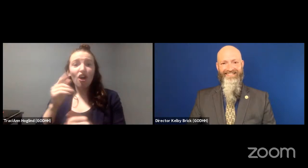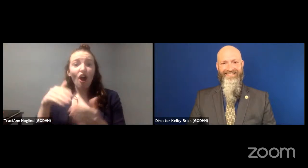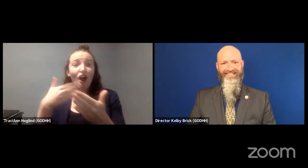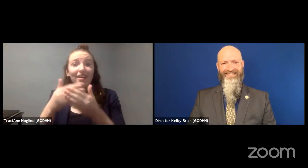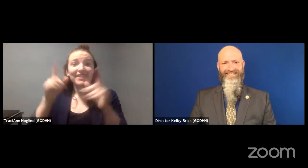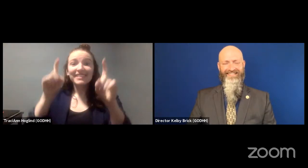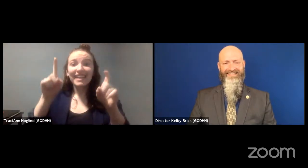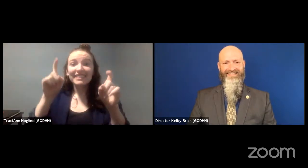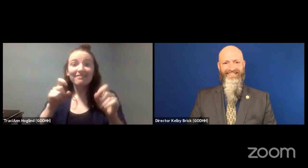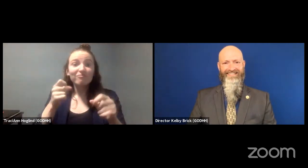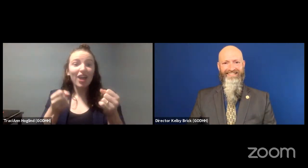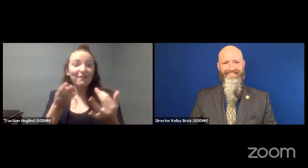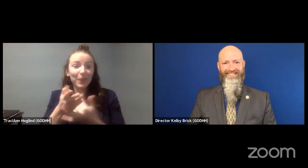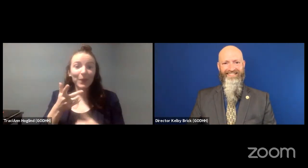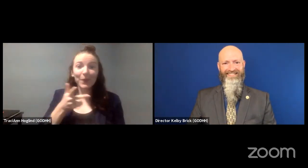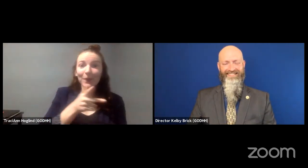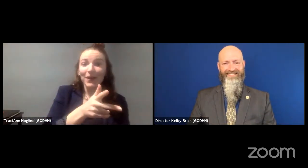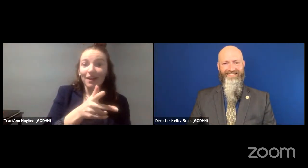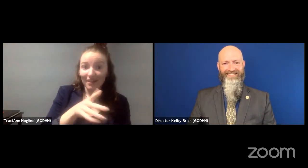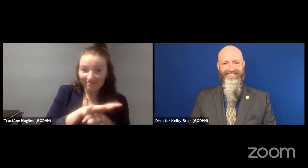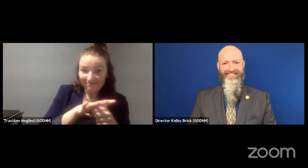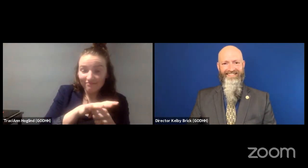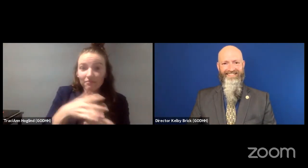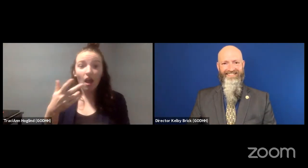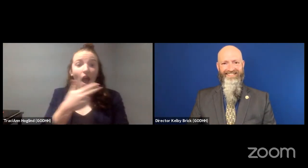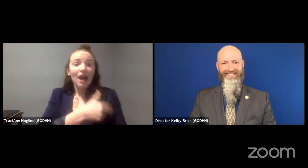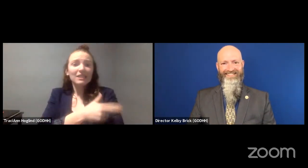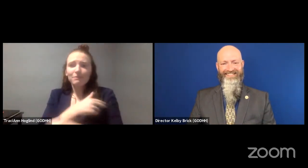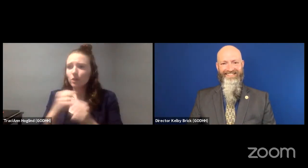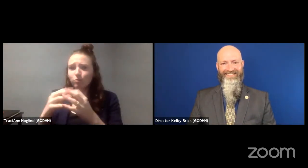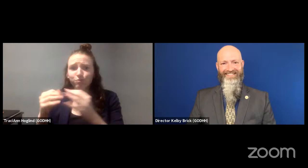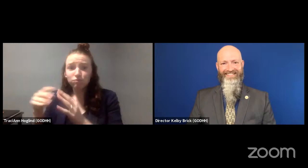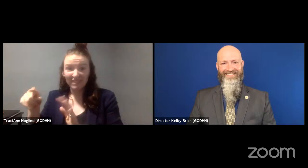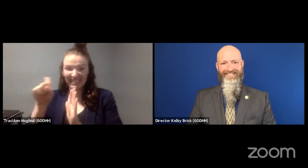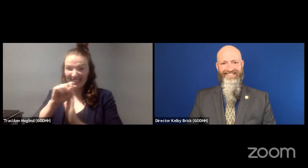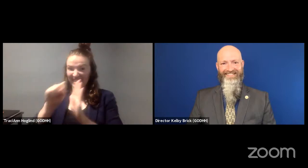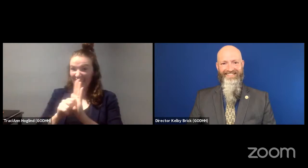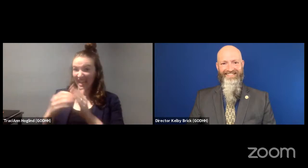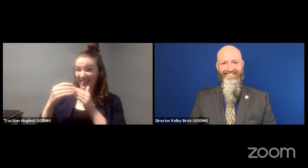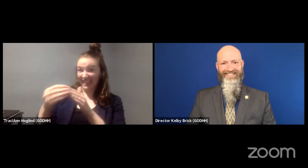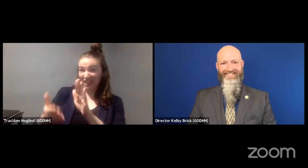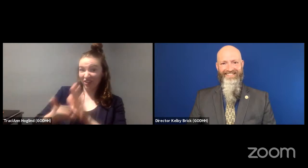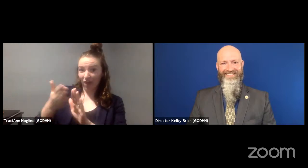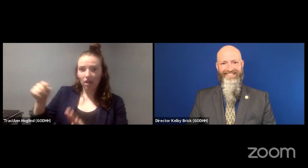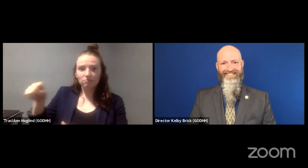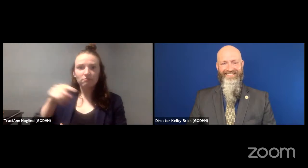and collaborator with our office, ensuring that access is provided in all drive‑through